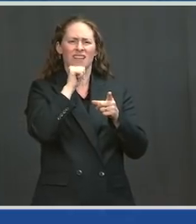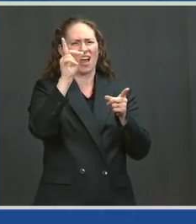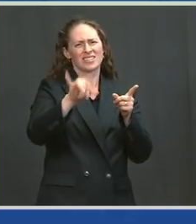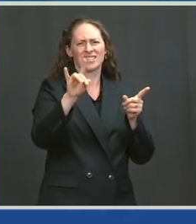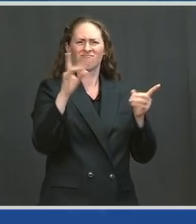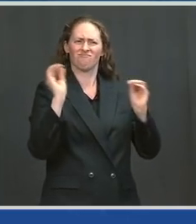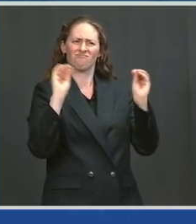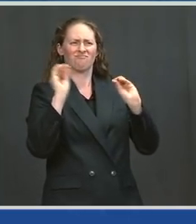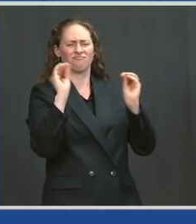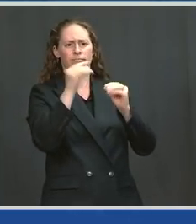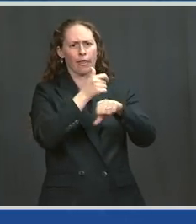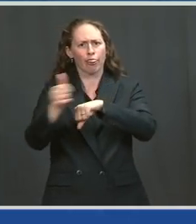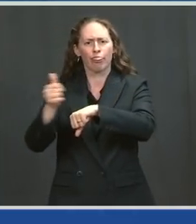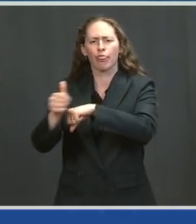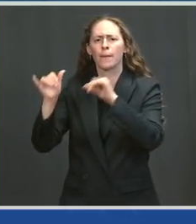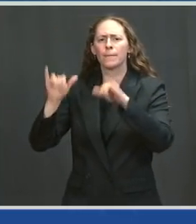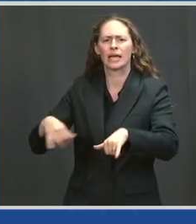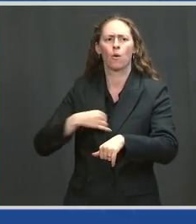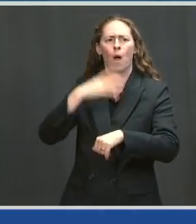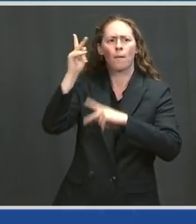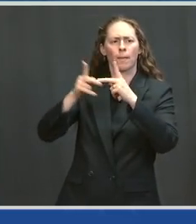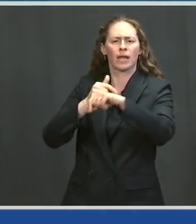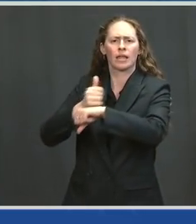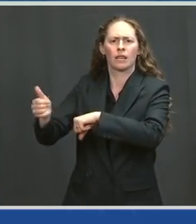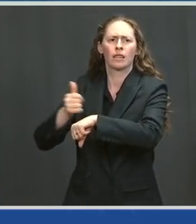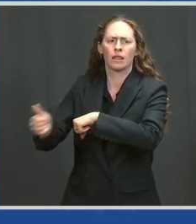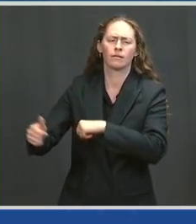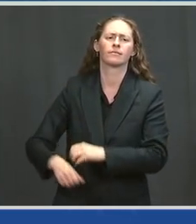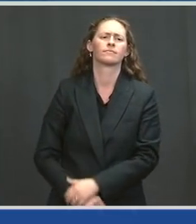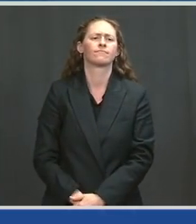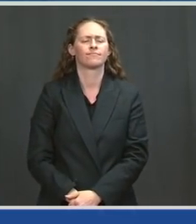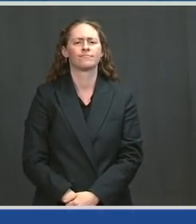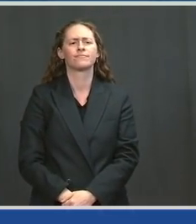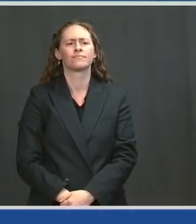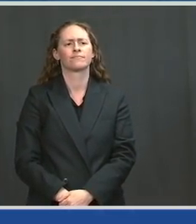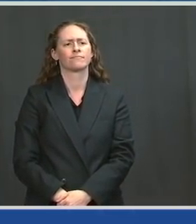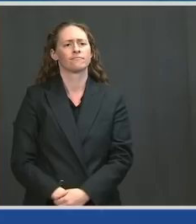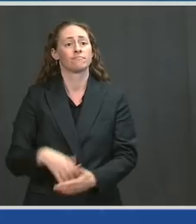This history was the one thing that they were not able to steal from us.